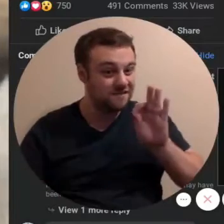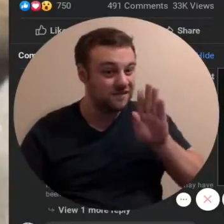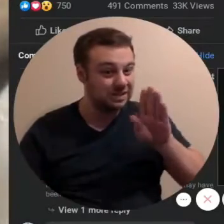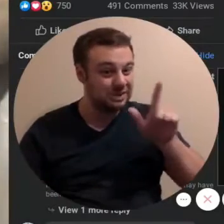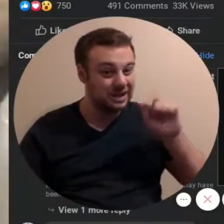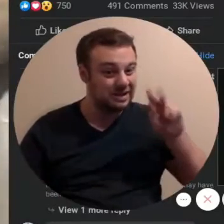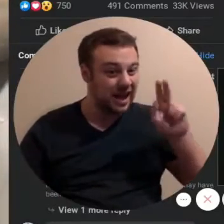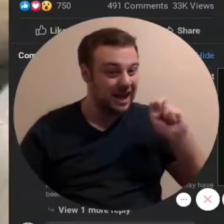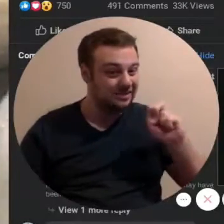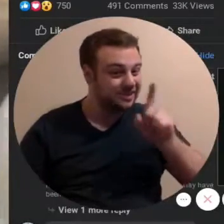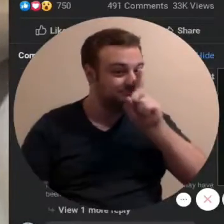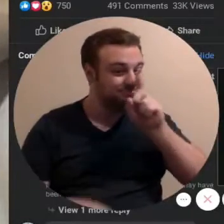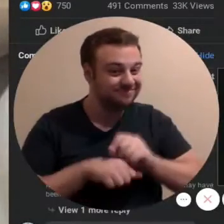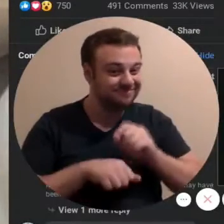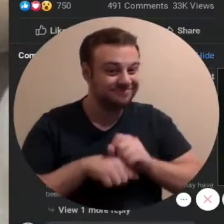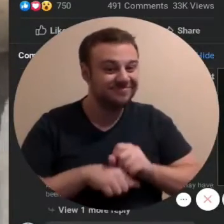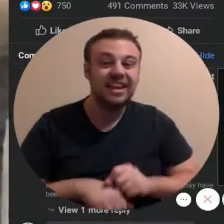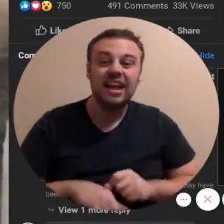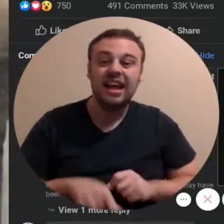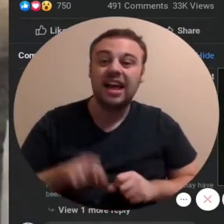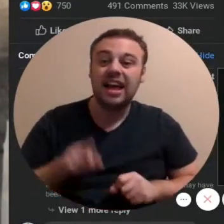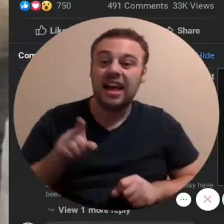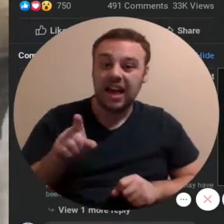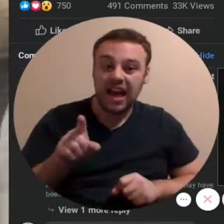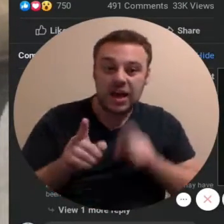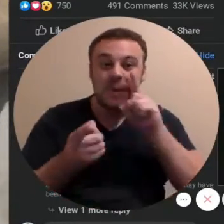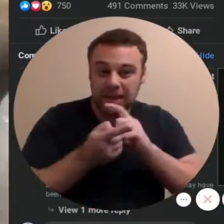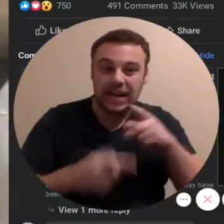Erica: Hi baby. We're meeting Pedro the sloth. Mary they pretty much